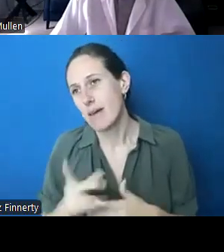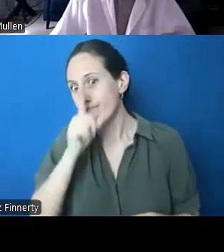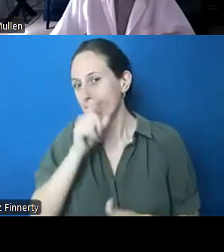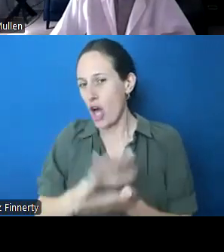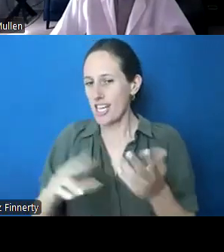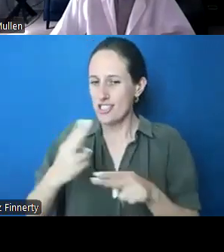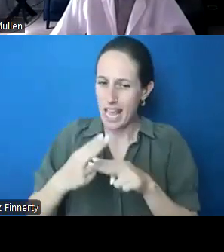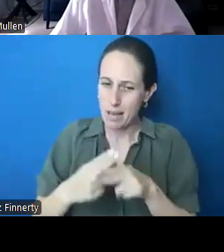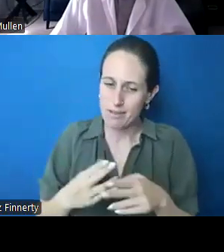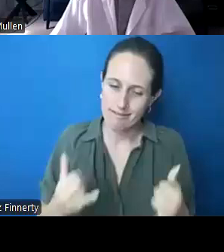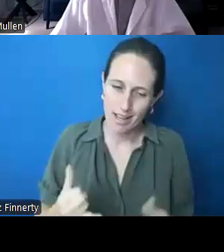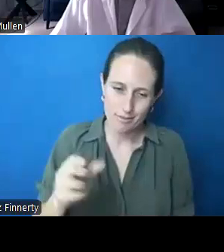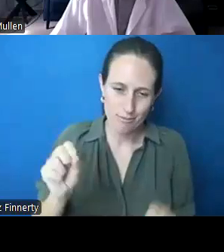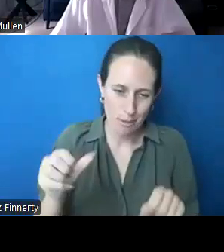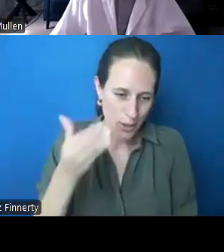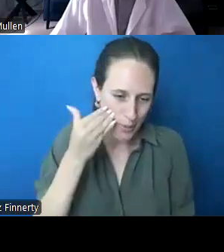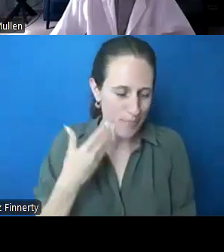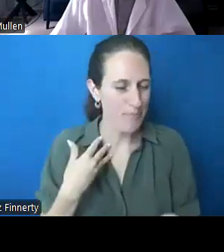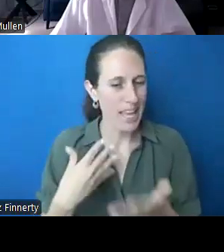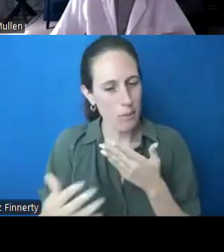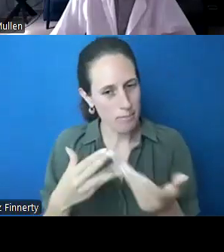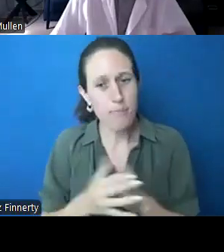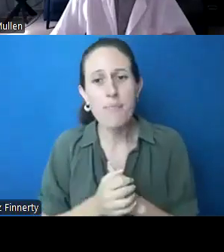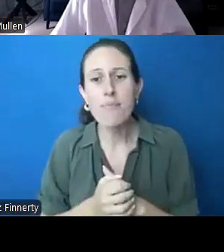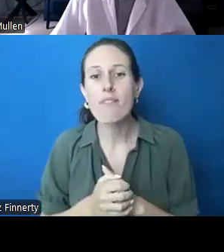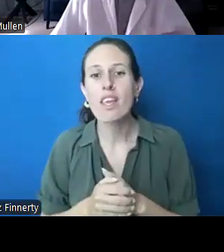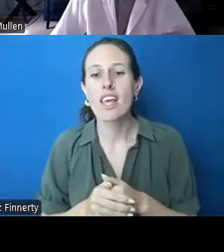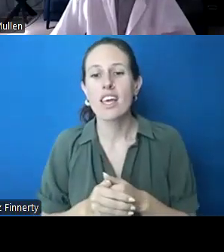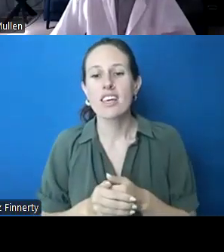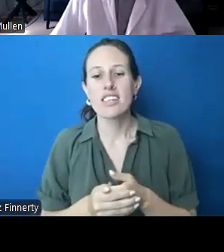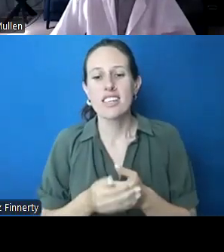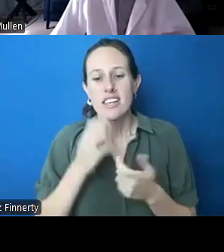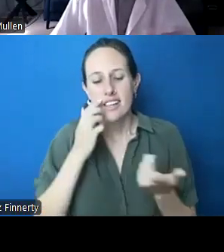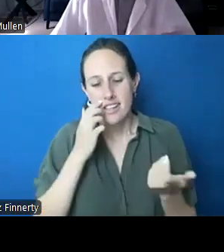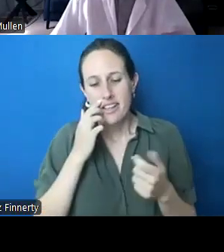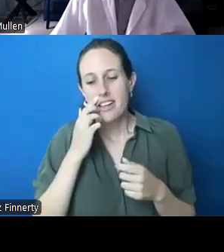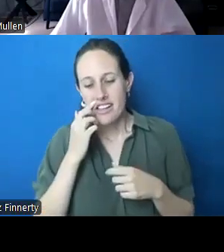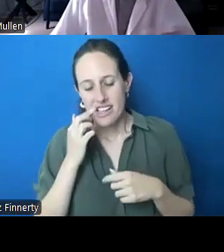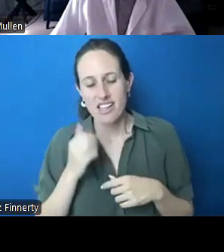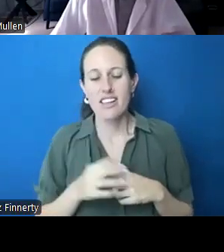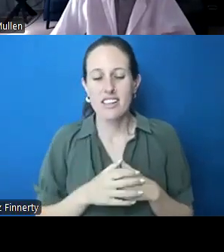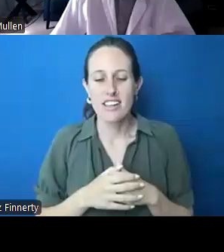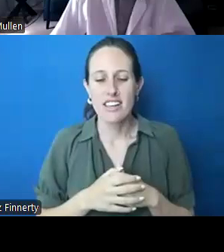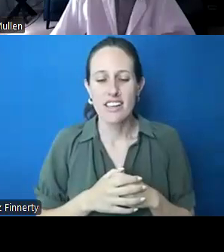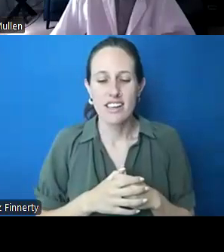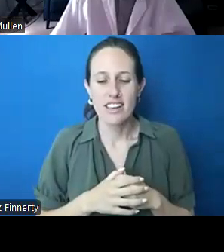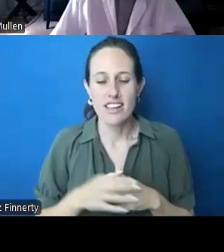look at my resume somewhere, because I was told by the Director of Disability Services that you know, that impressed